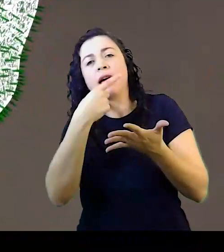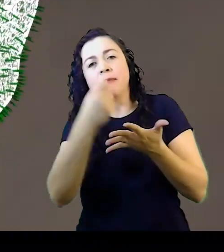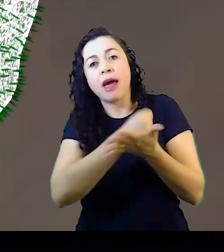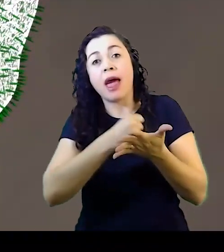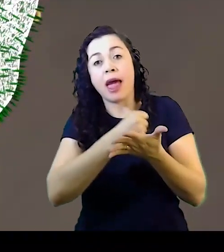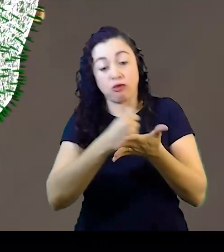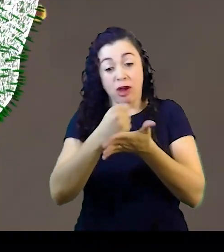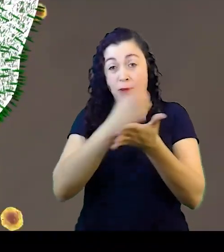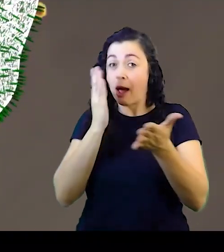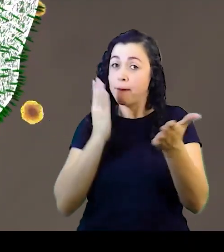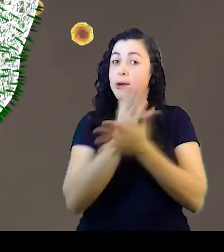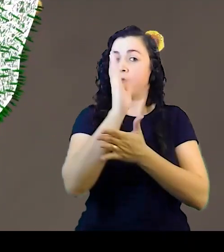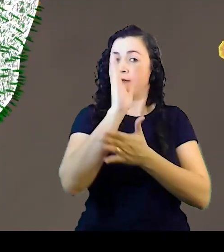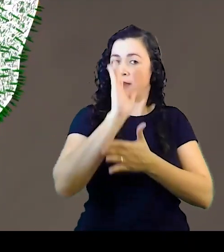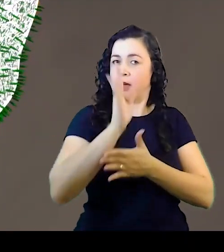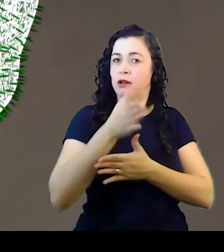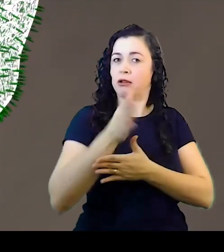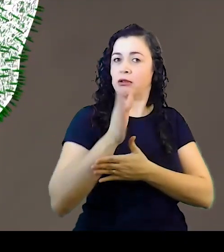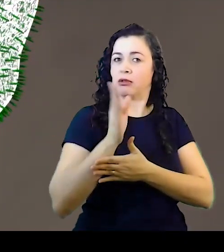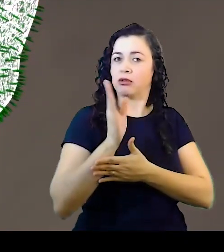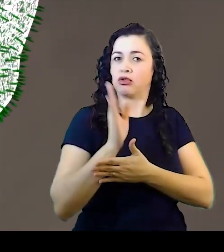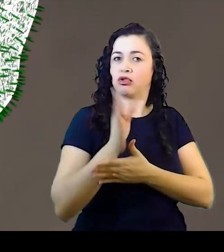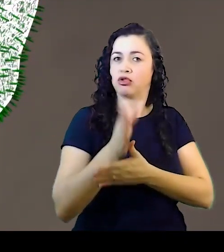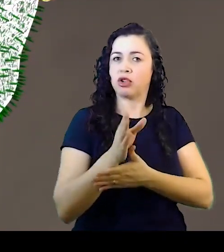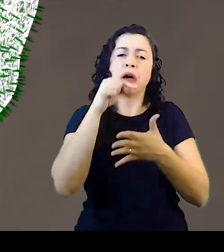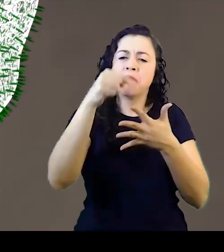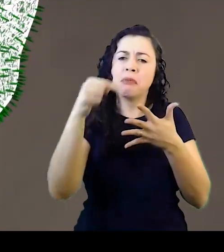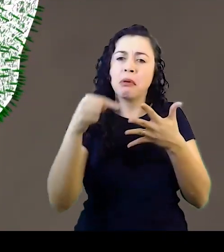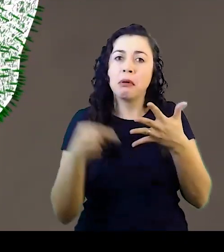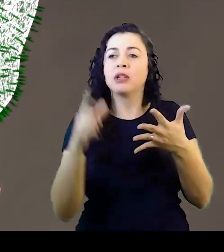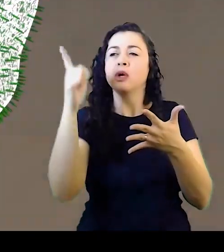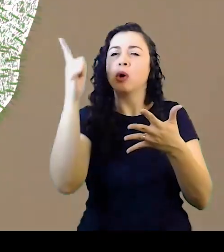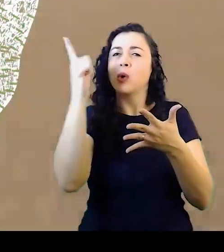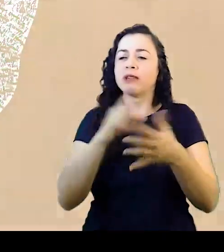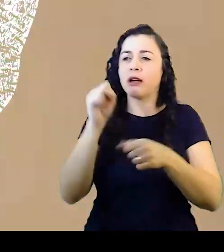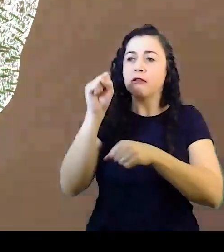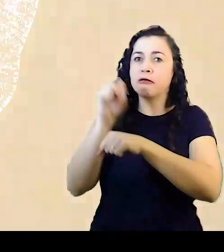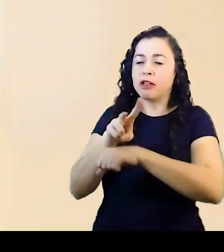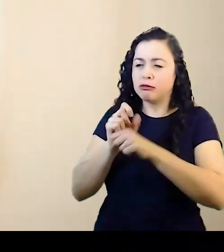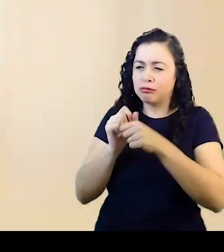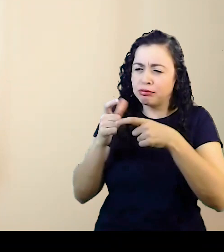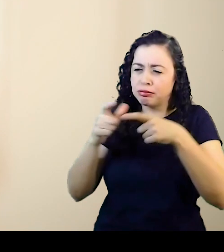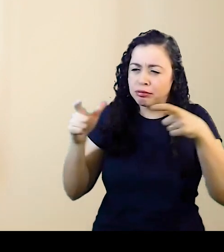to see if they interfere with viral replication and cell models.